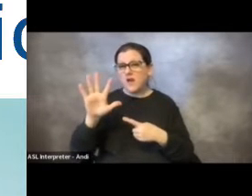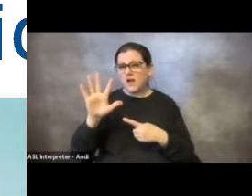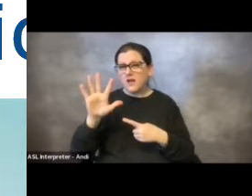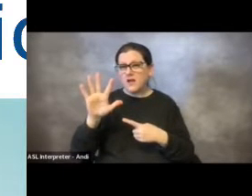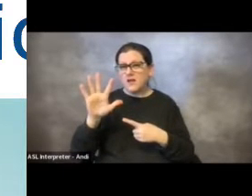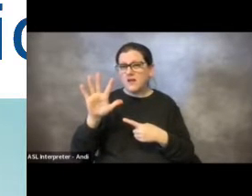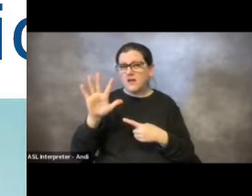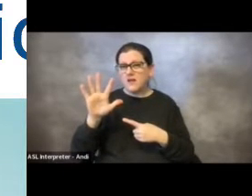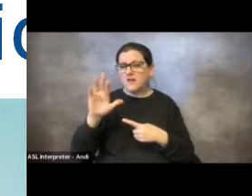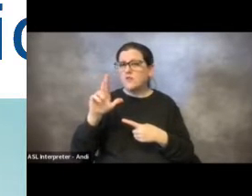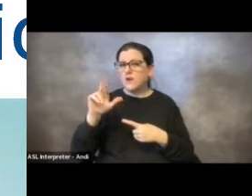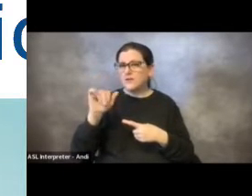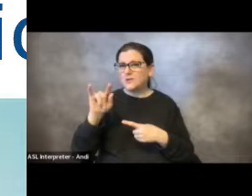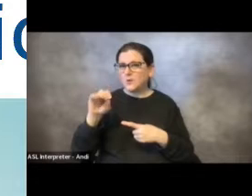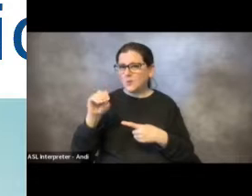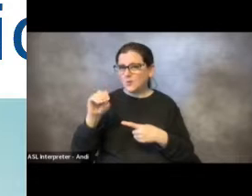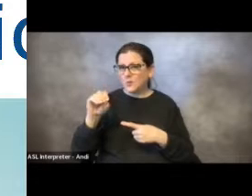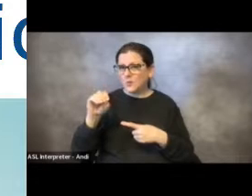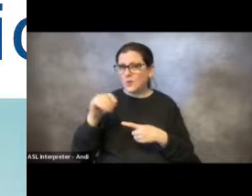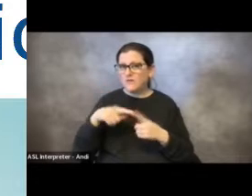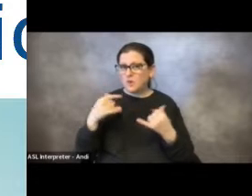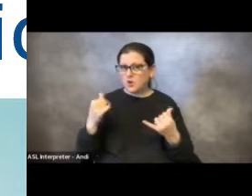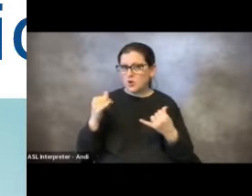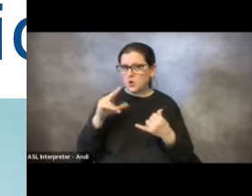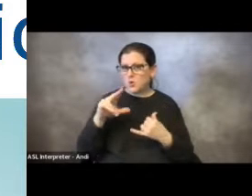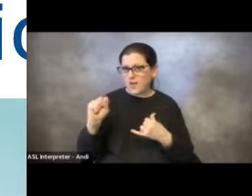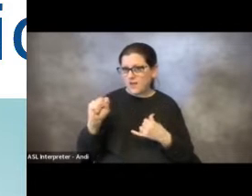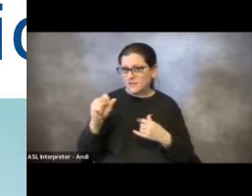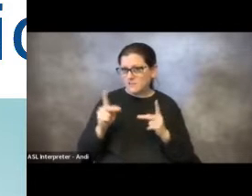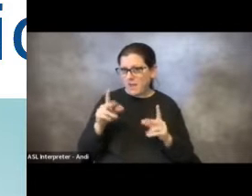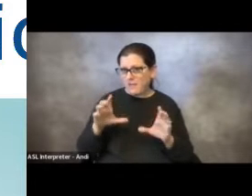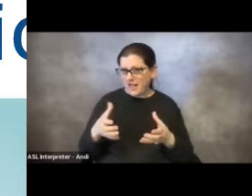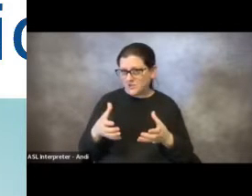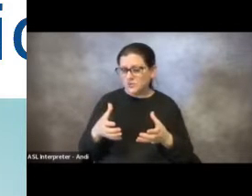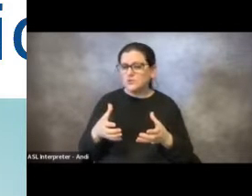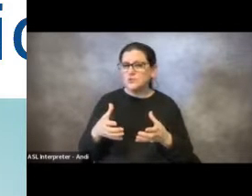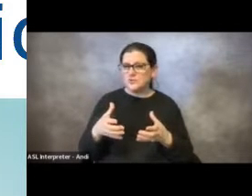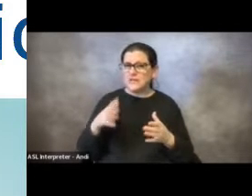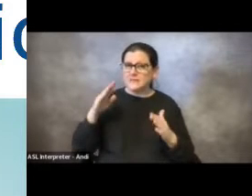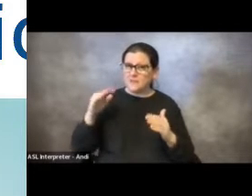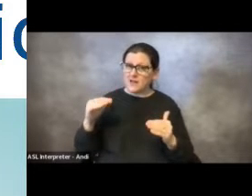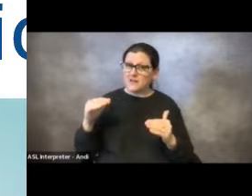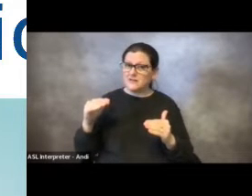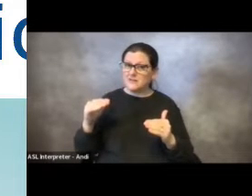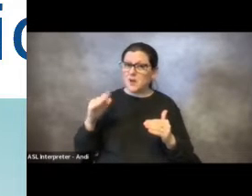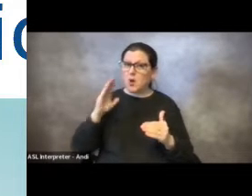ratio out of the current US population, and it's expected to, you know, decrease from that